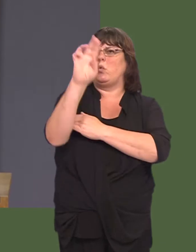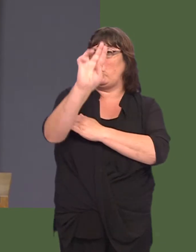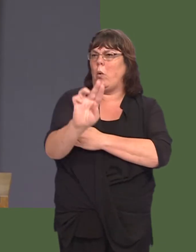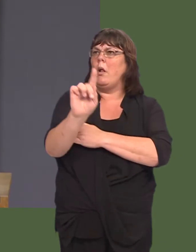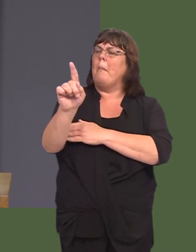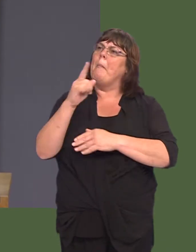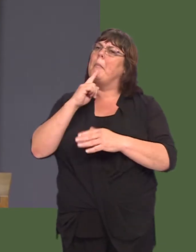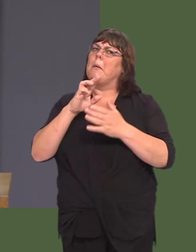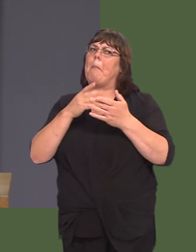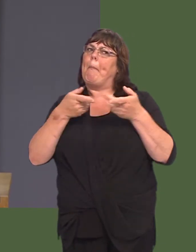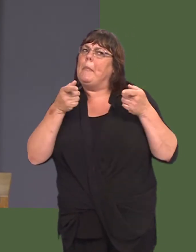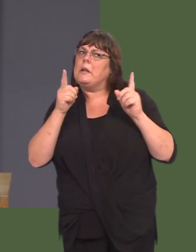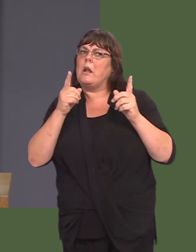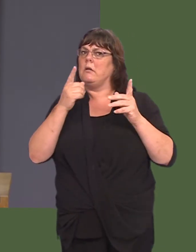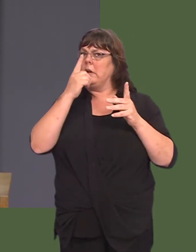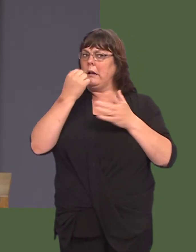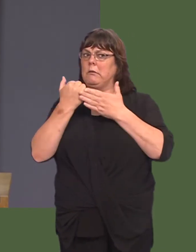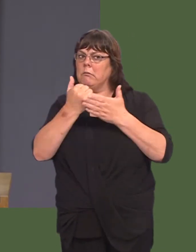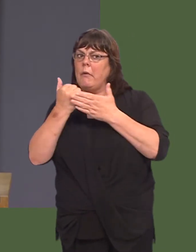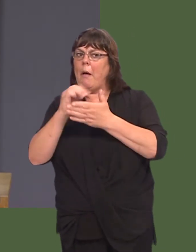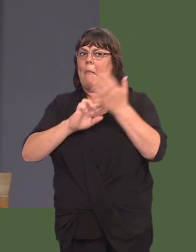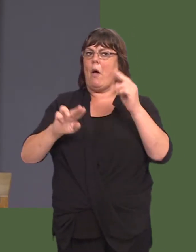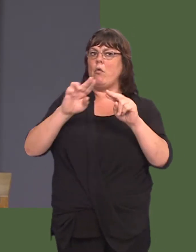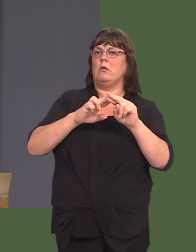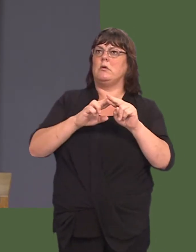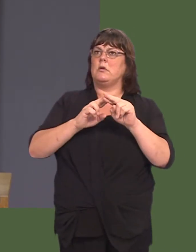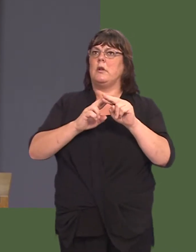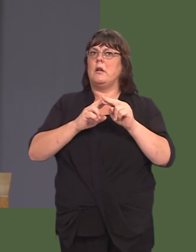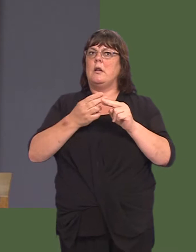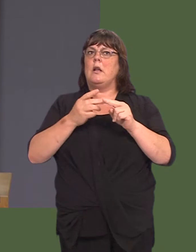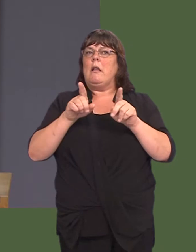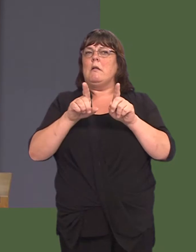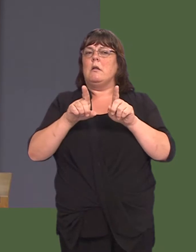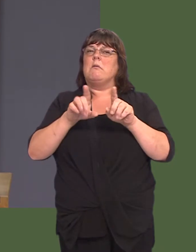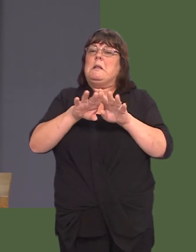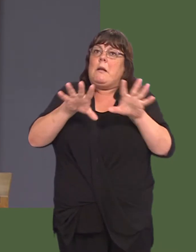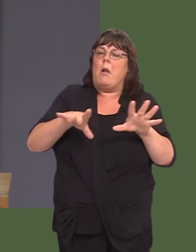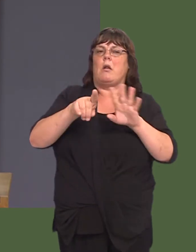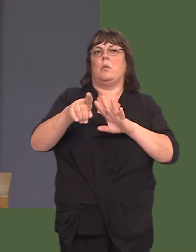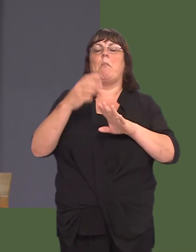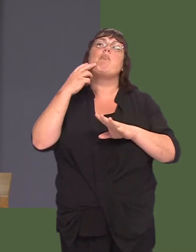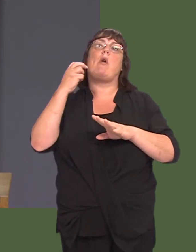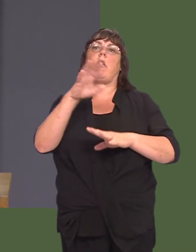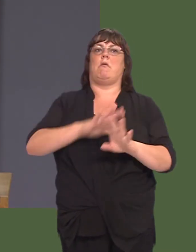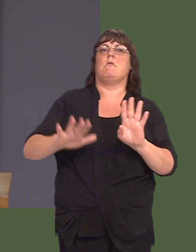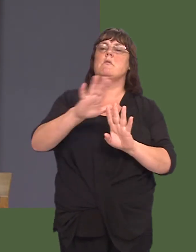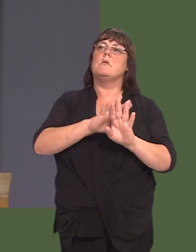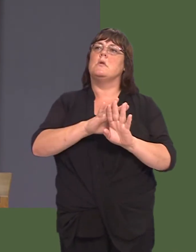Minister can do to make it easier for parents in the situation that we find in Brecon to have their wishes satisfied.